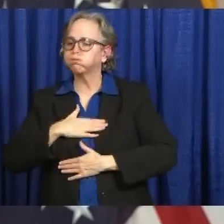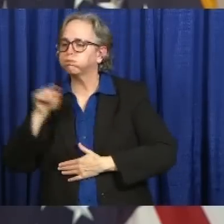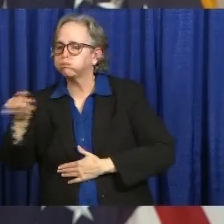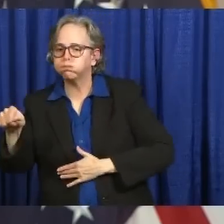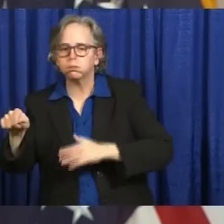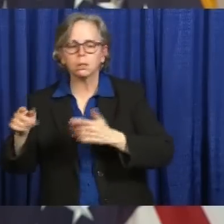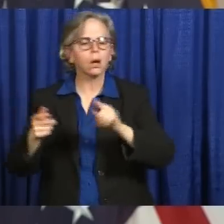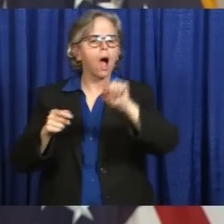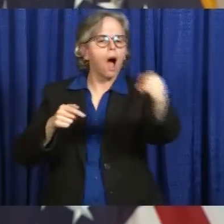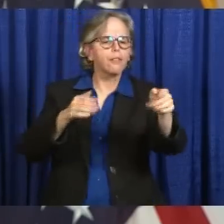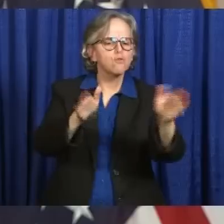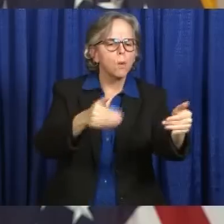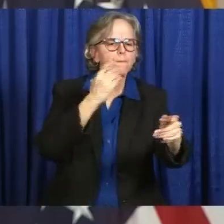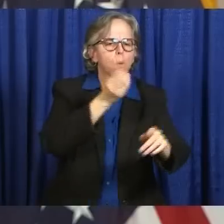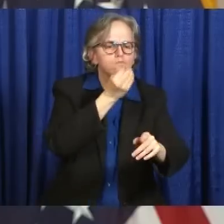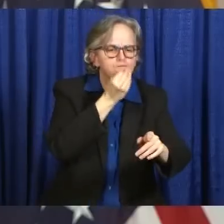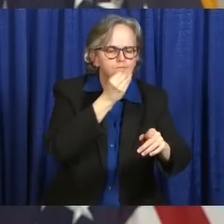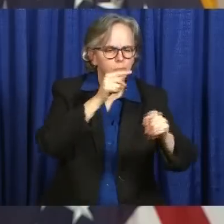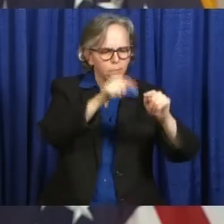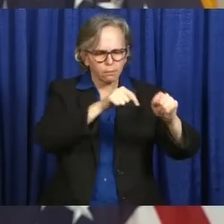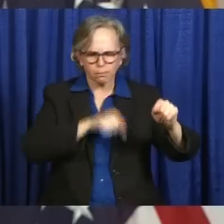TO GIVE A SENSE OF NORMALCY.